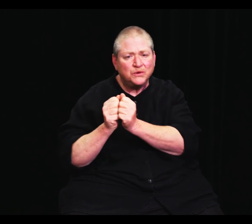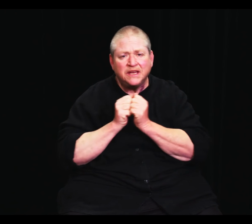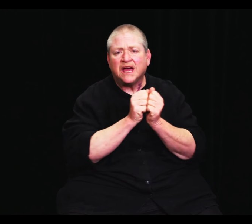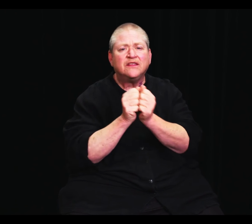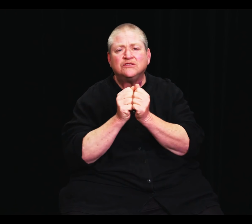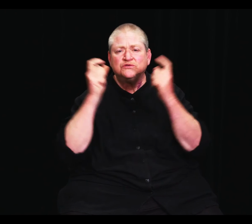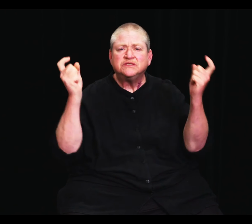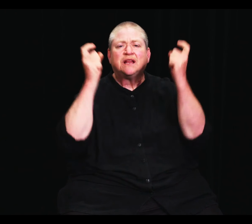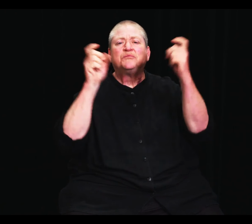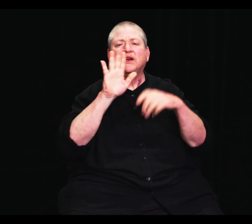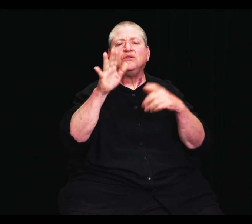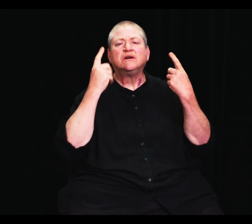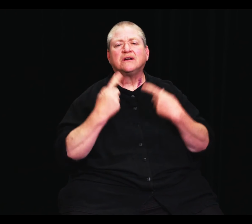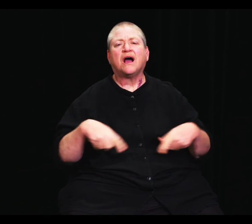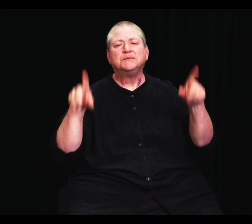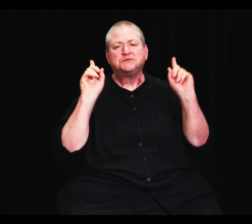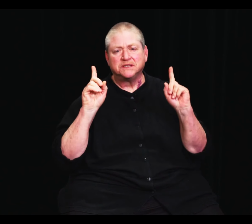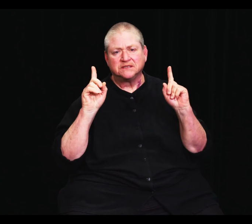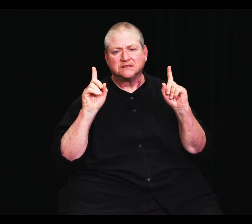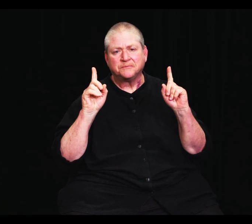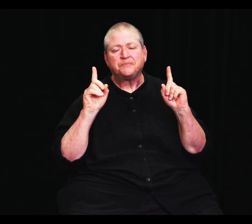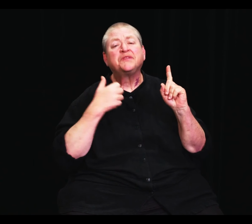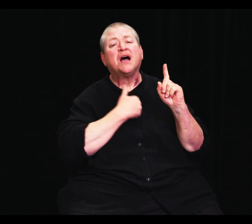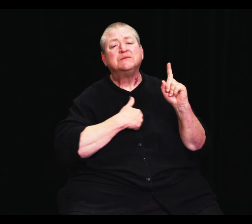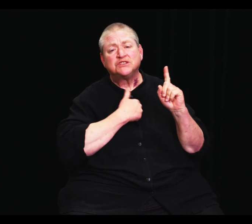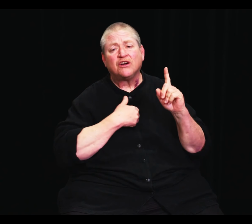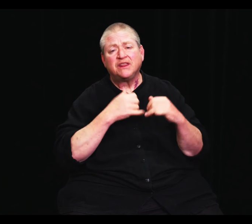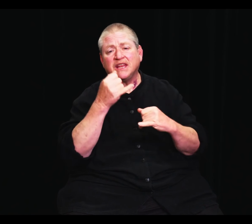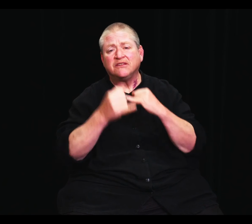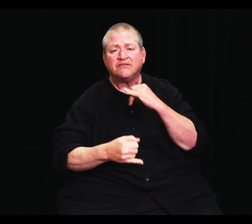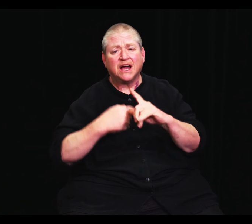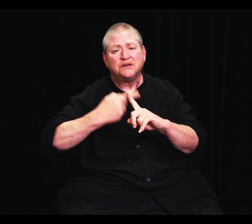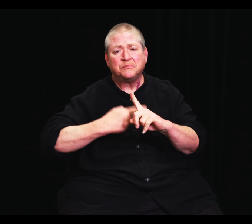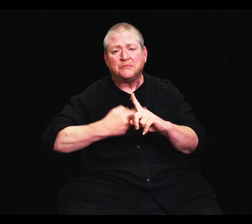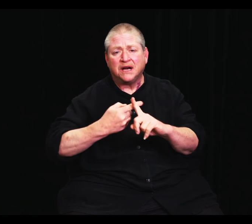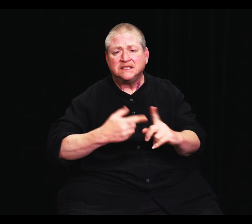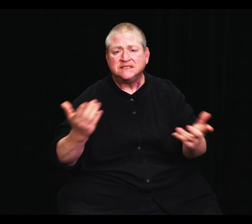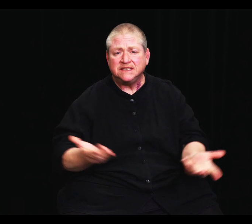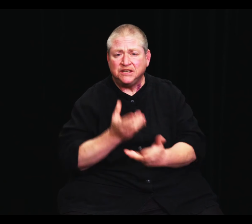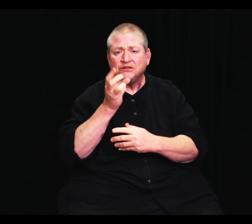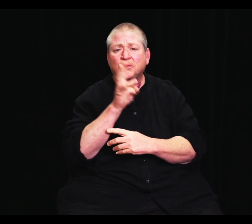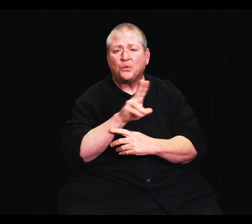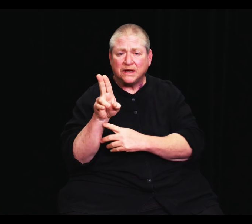Like you, I am deeply disappointed that we aren't together in-person to celebrate your accomplishments.